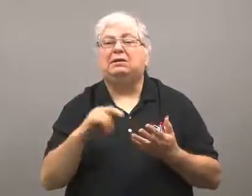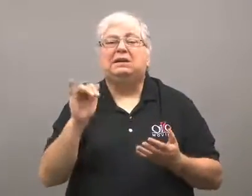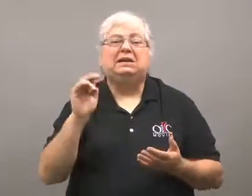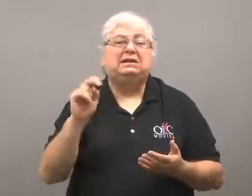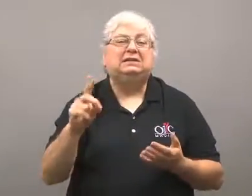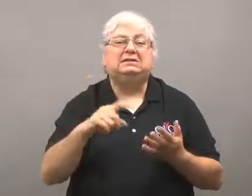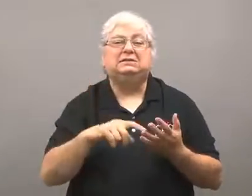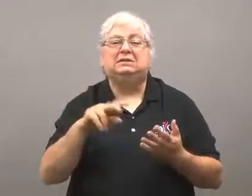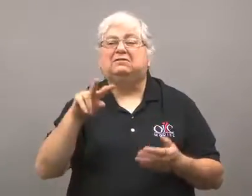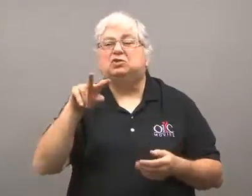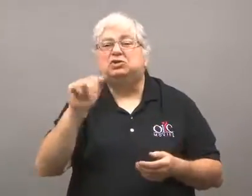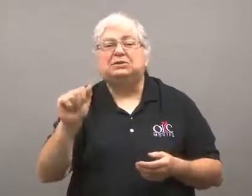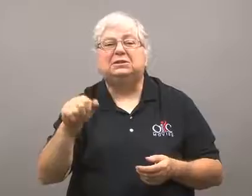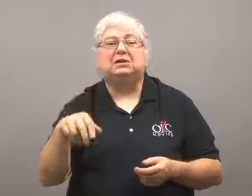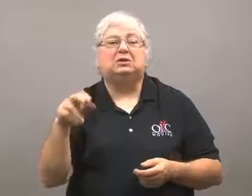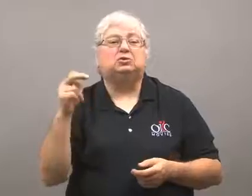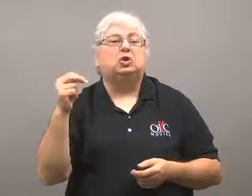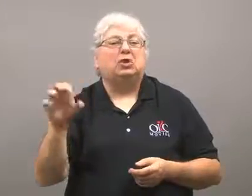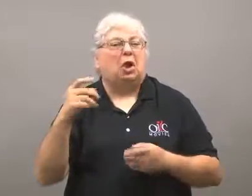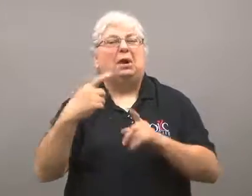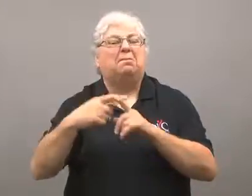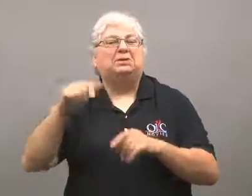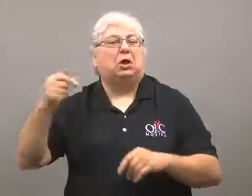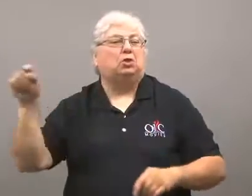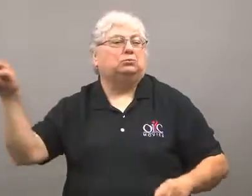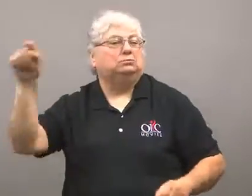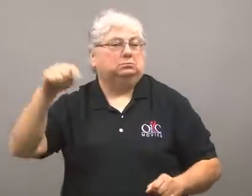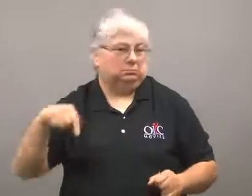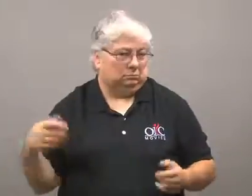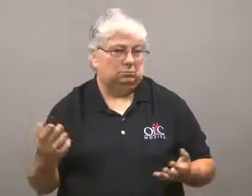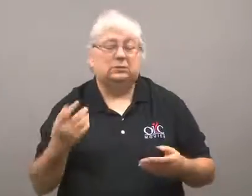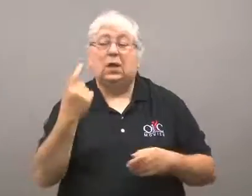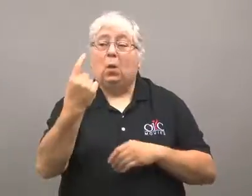Indiana, Virginia and North Carolina; there are other states.